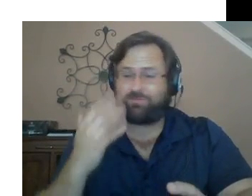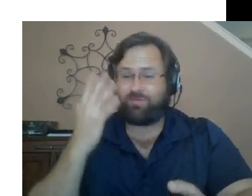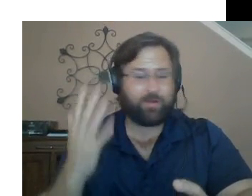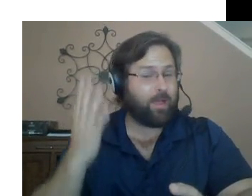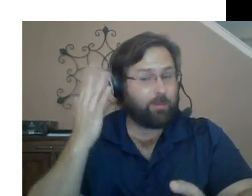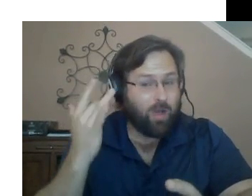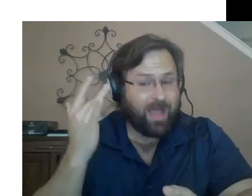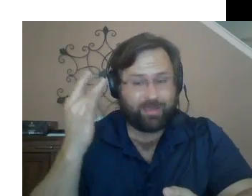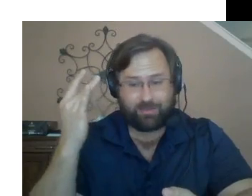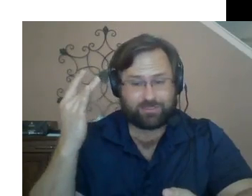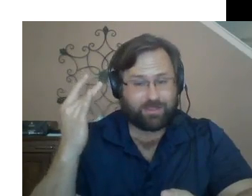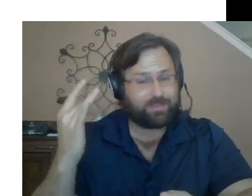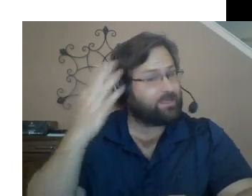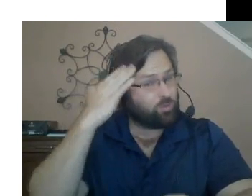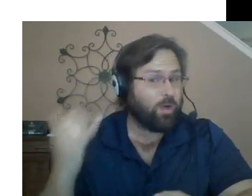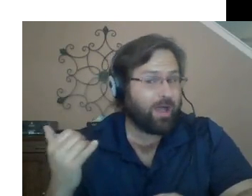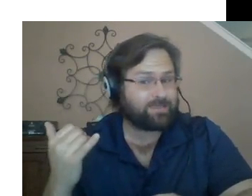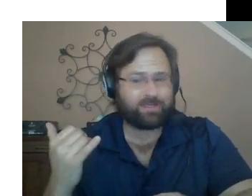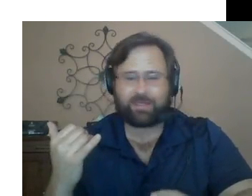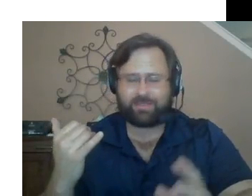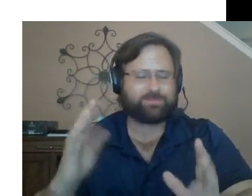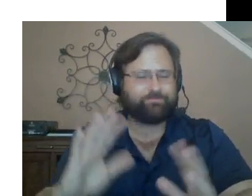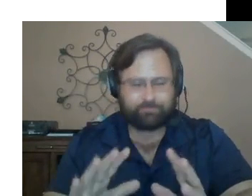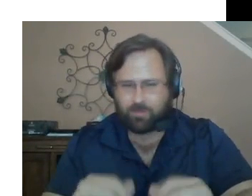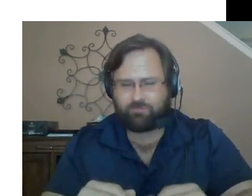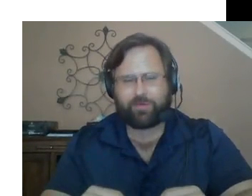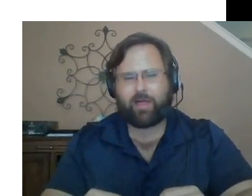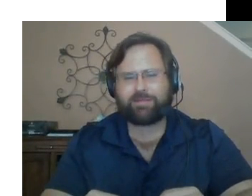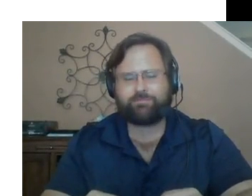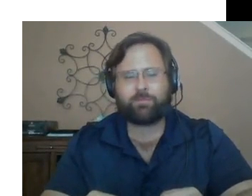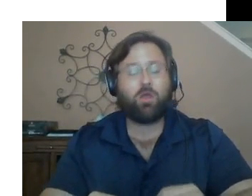that's very common why this time like this or why is that like this very common